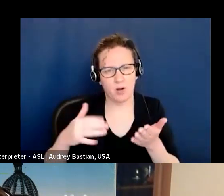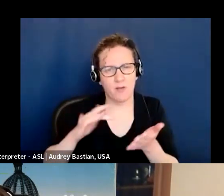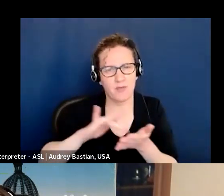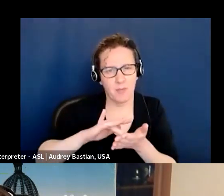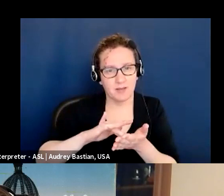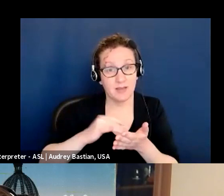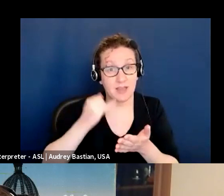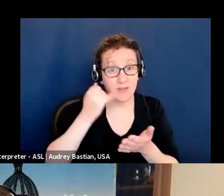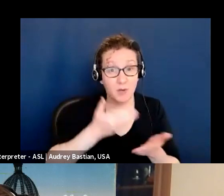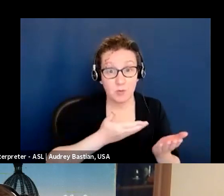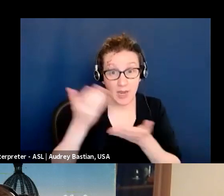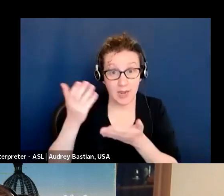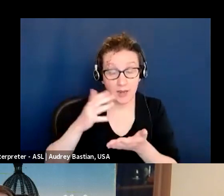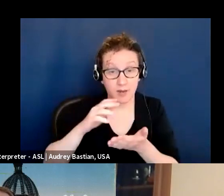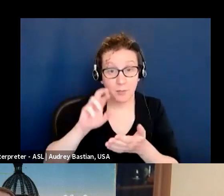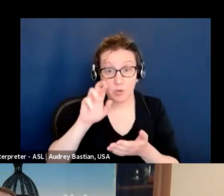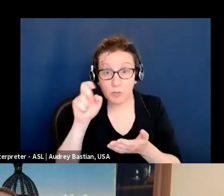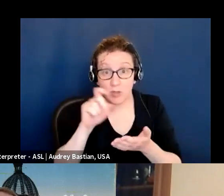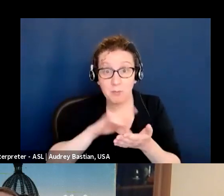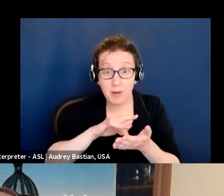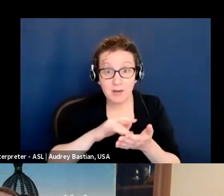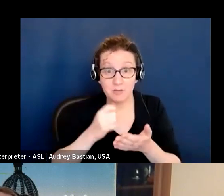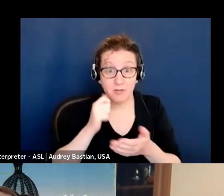medication, prescription medication every day,